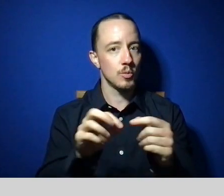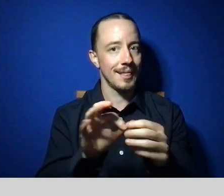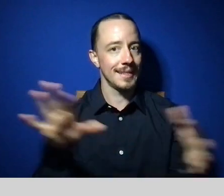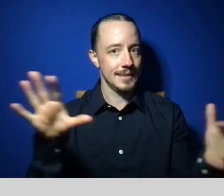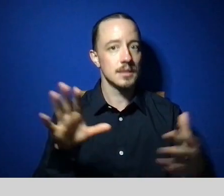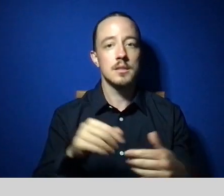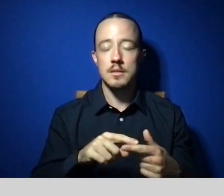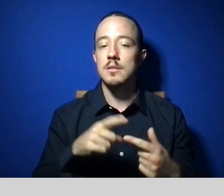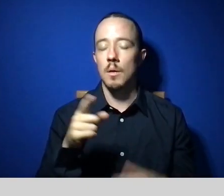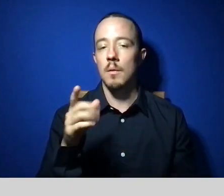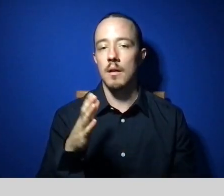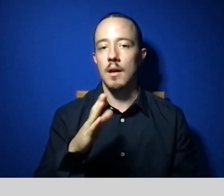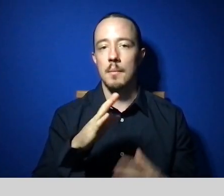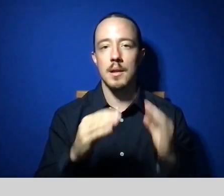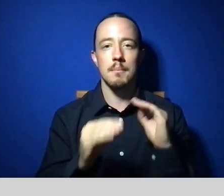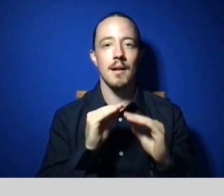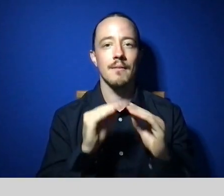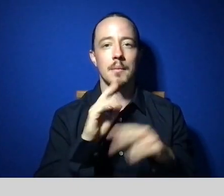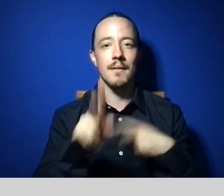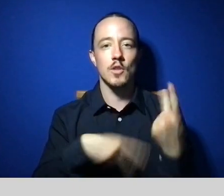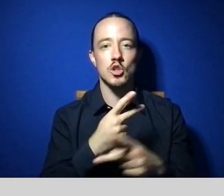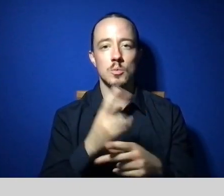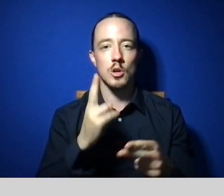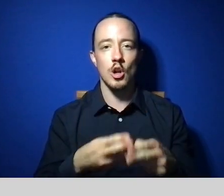Let's call this 0.1.2,